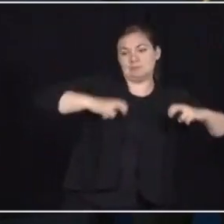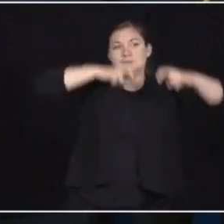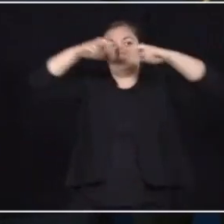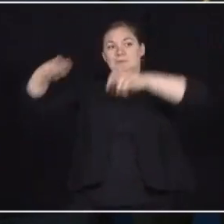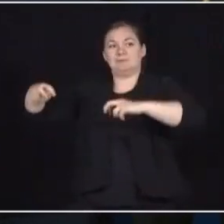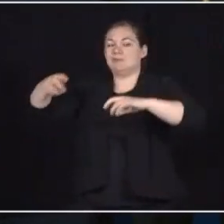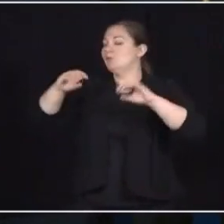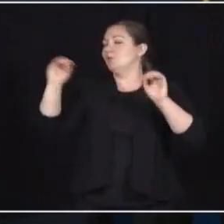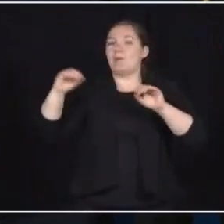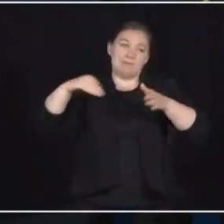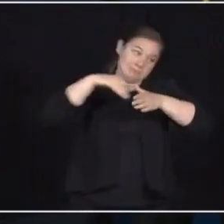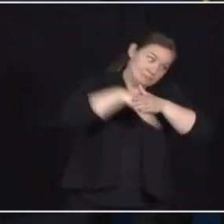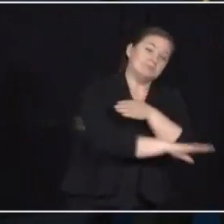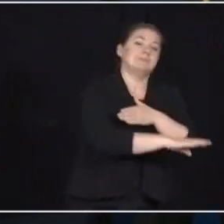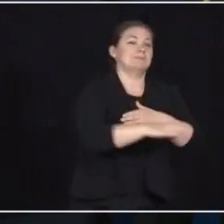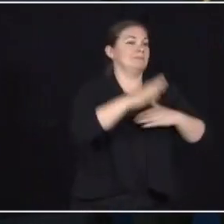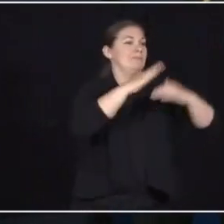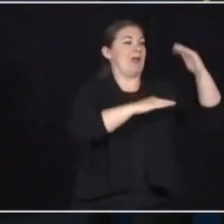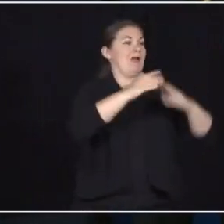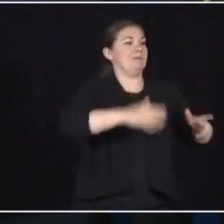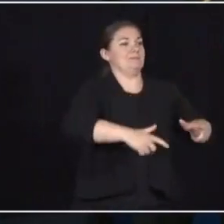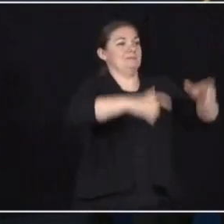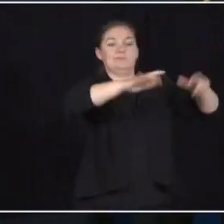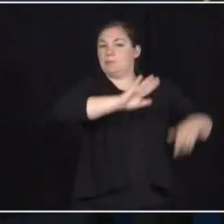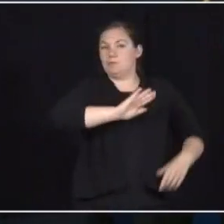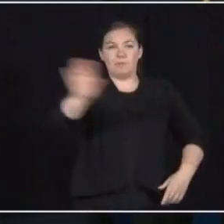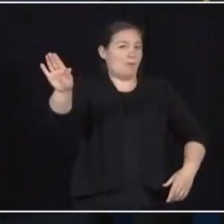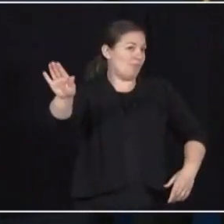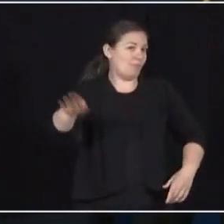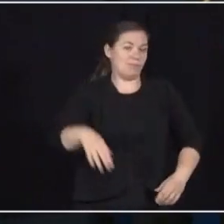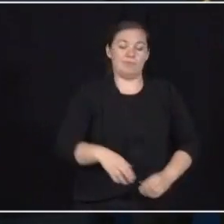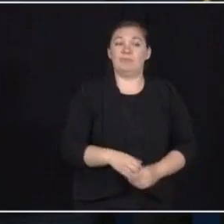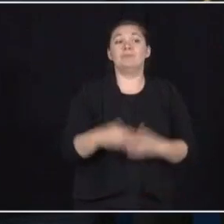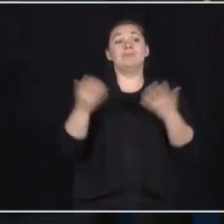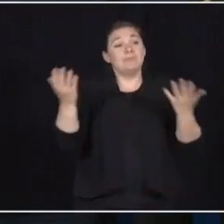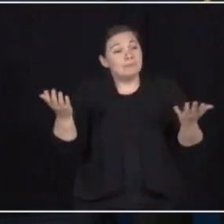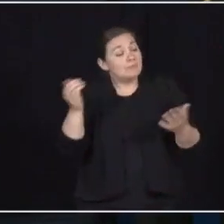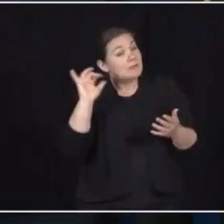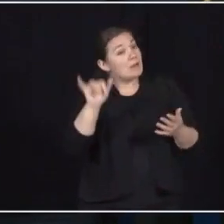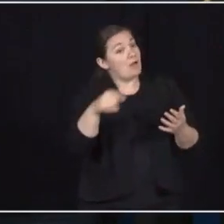nothing is being brought into the building by visitors. This is a solution that has had